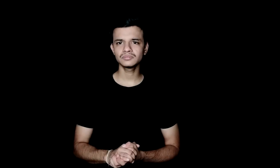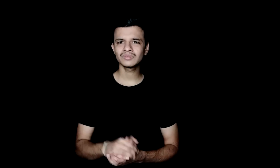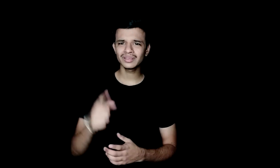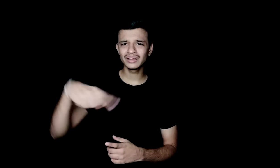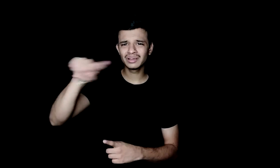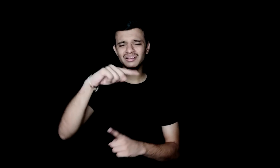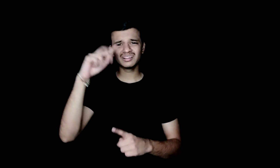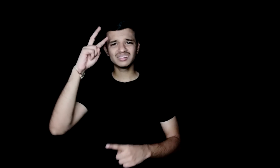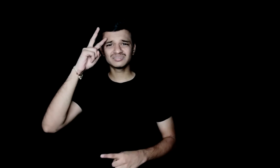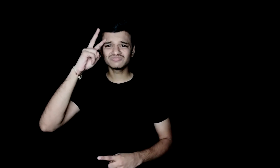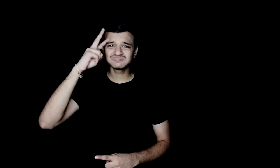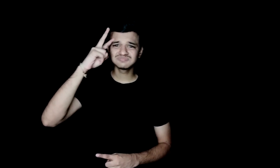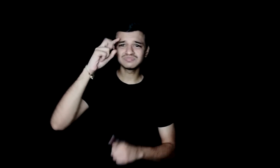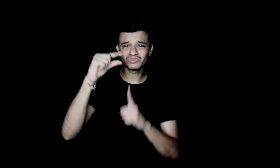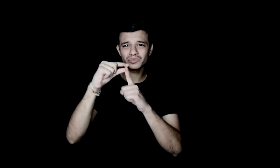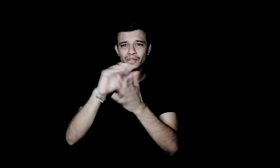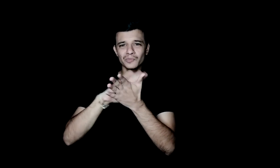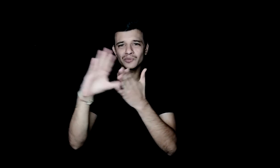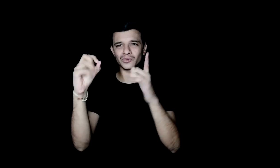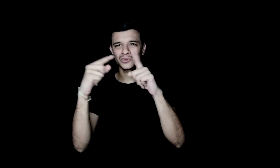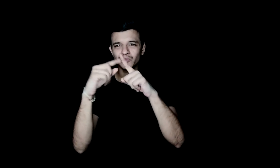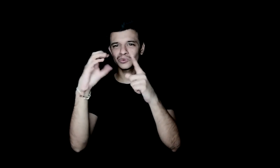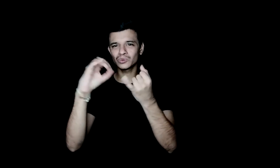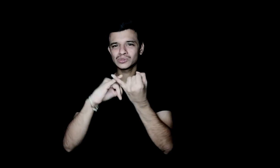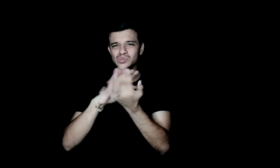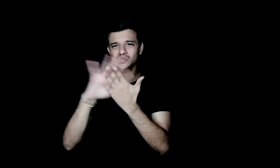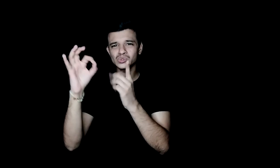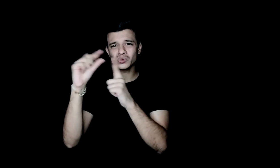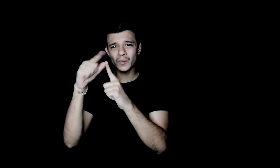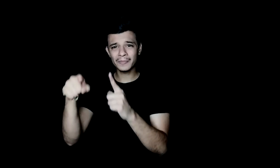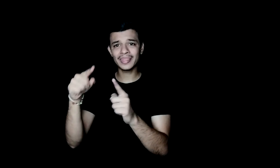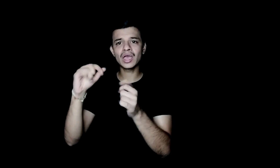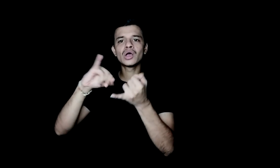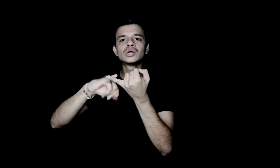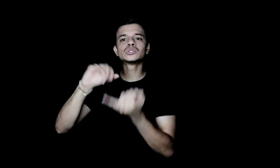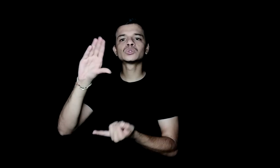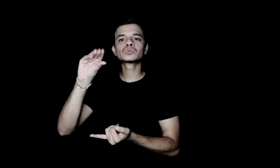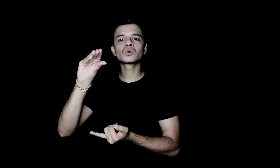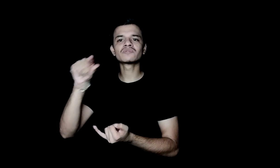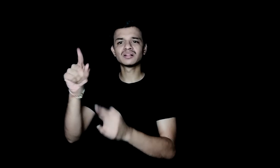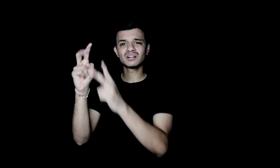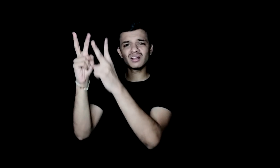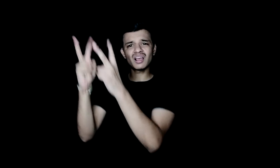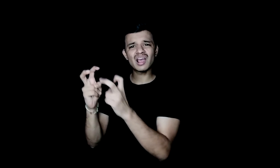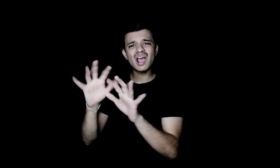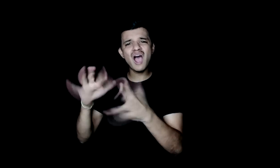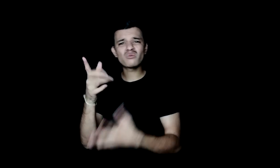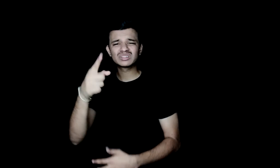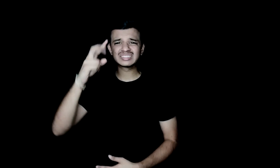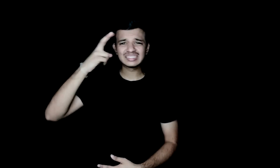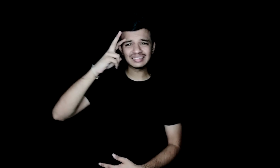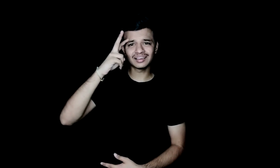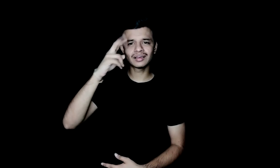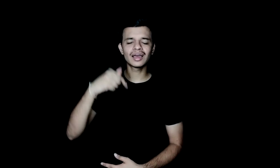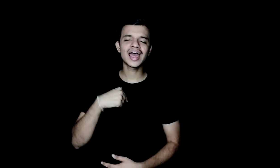Now you are thinking how to download photoshop software?